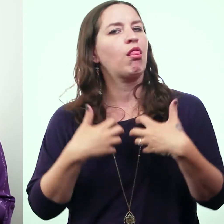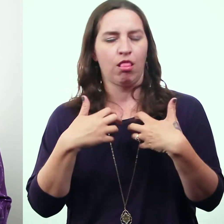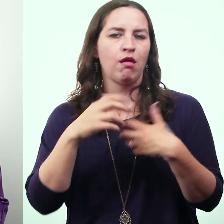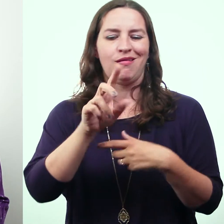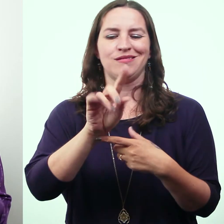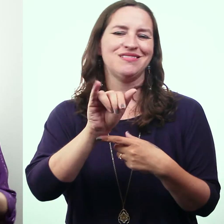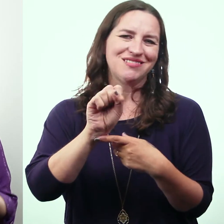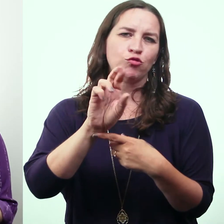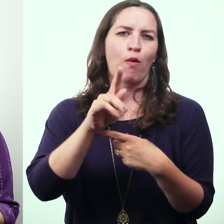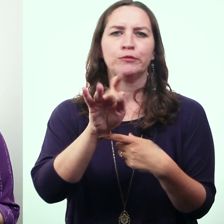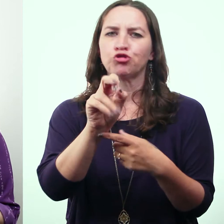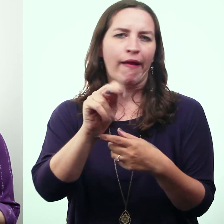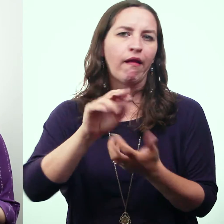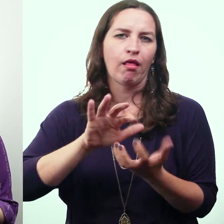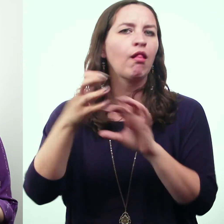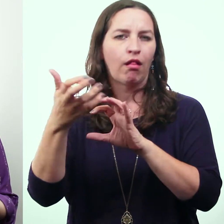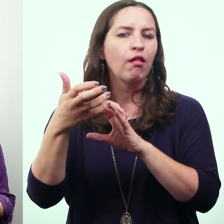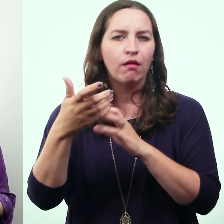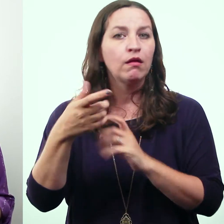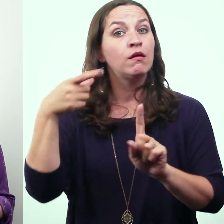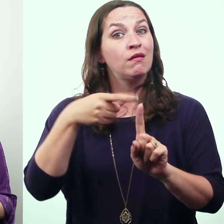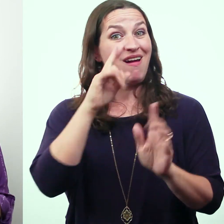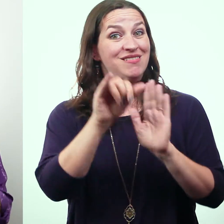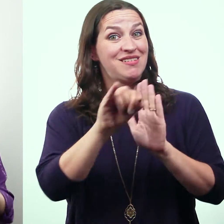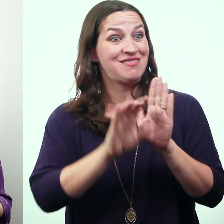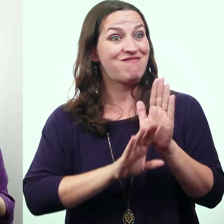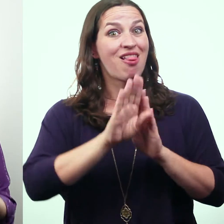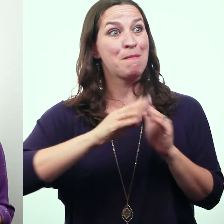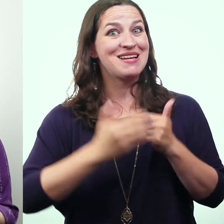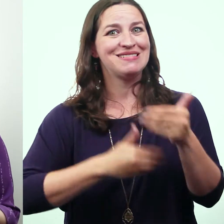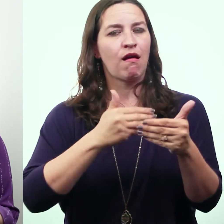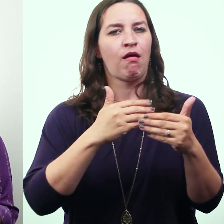disruption. It causes a disruption in identity development, which we know is a really important